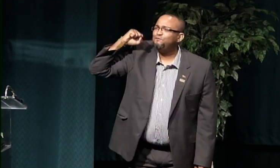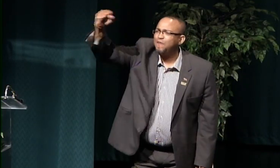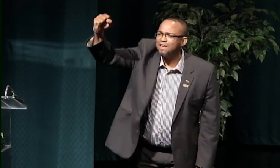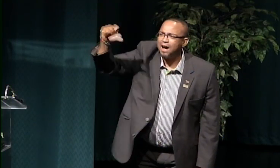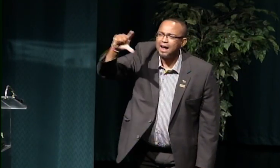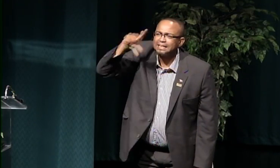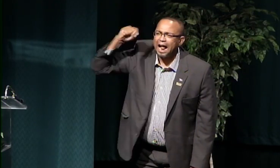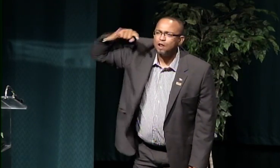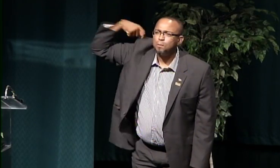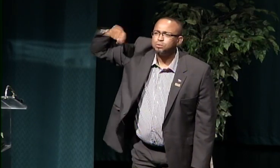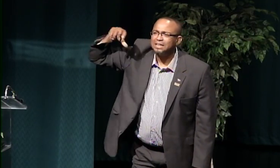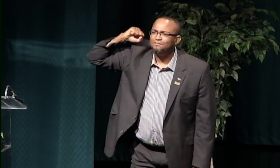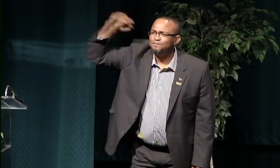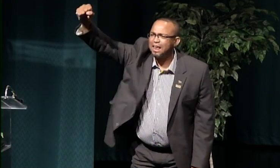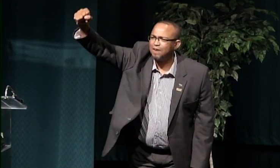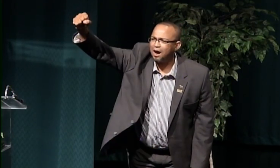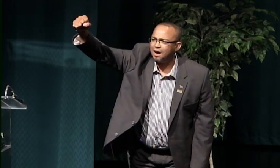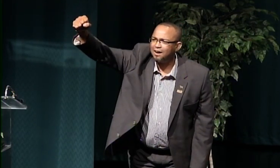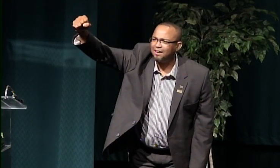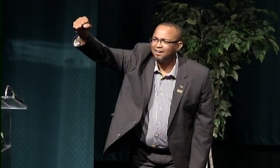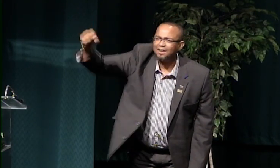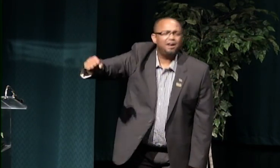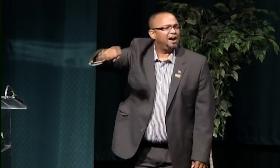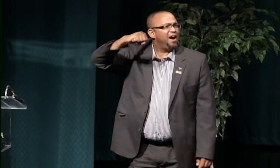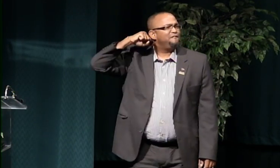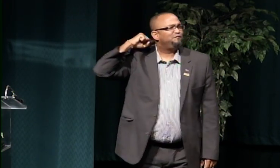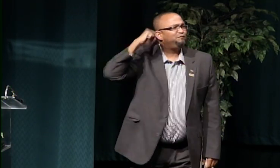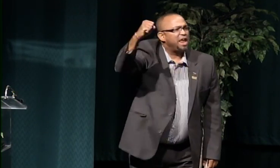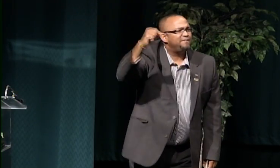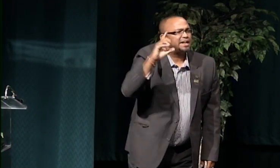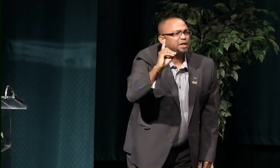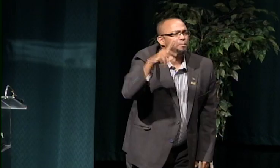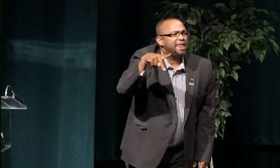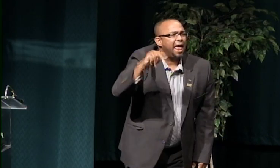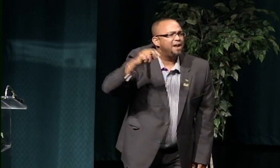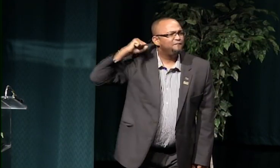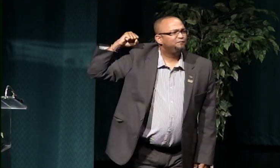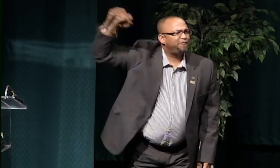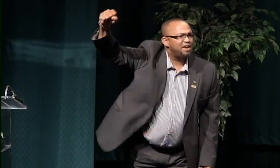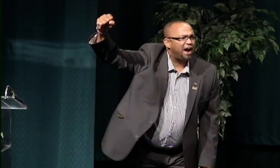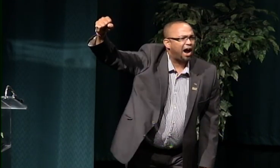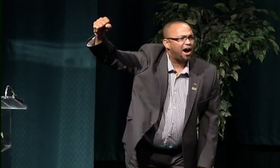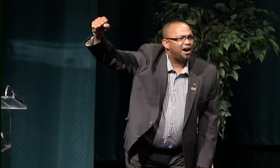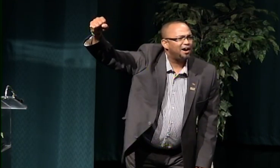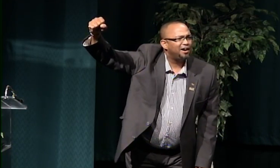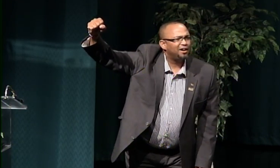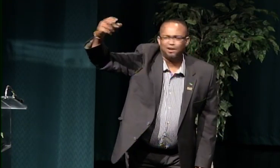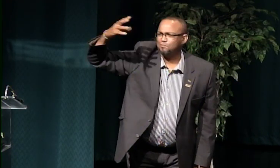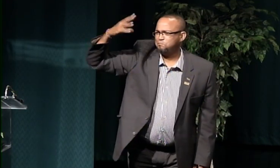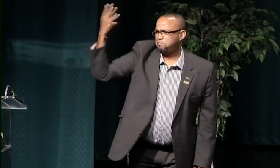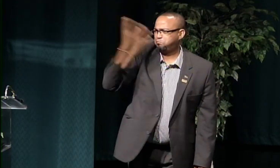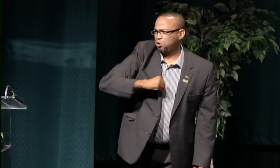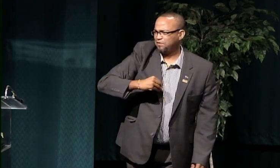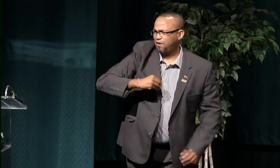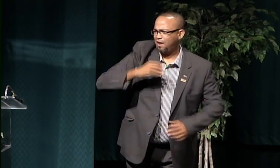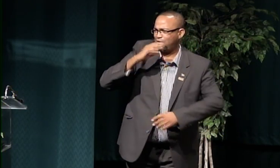Viva Dr. Hurwitz! Viva D.P.N.! Beautiful.